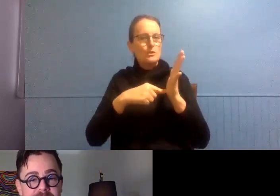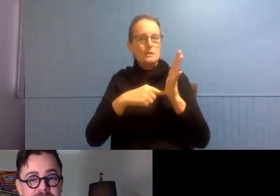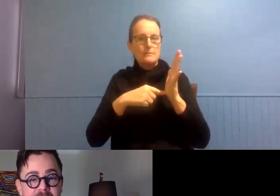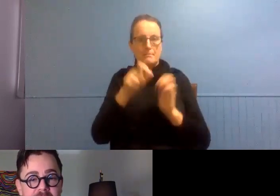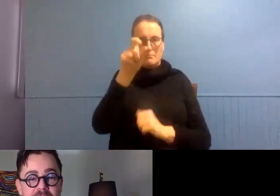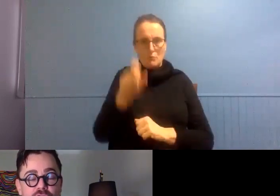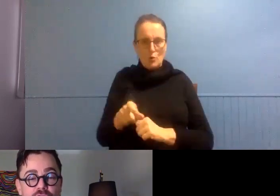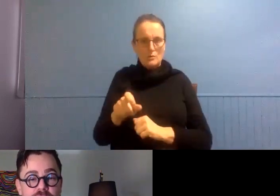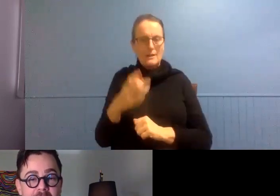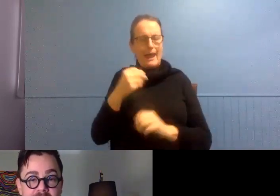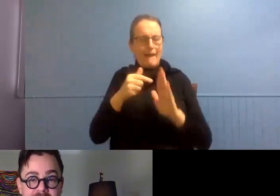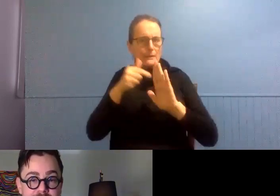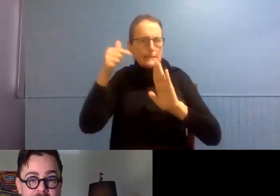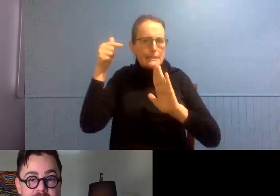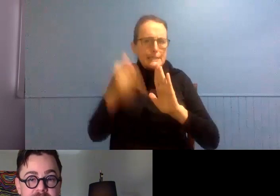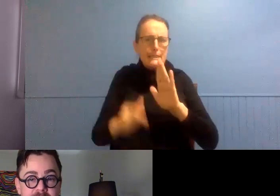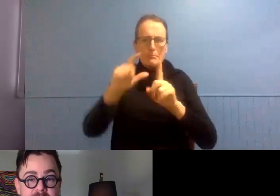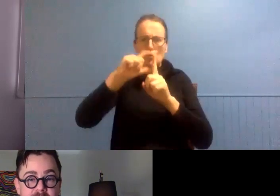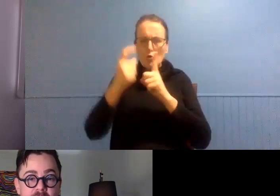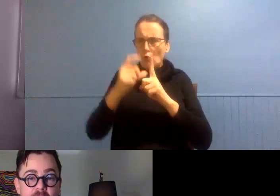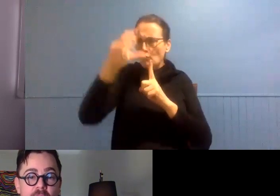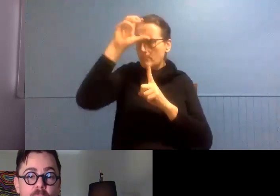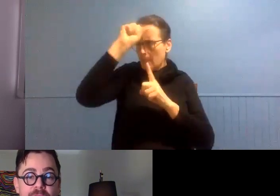memories into shared space.